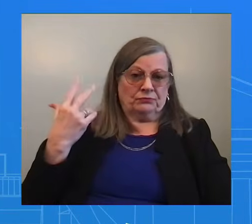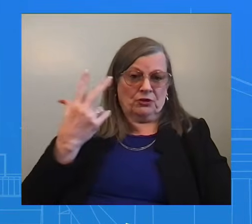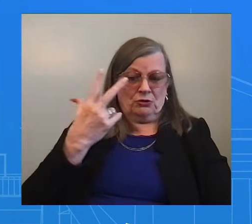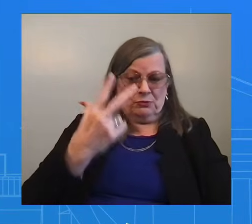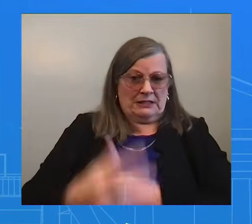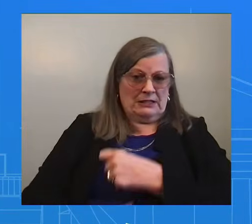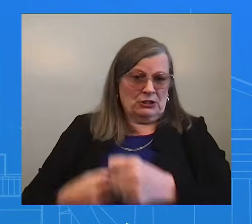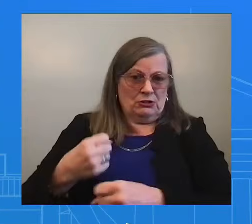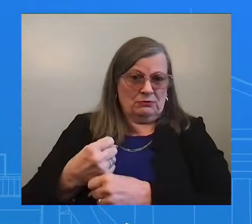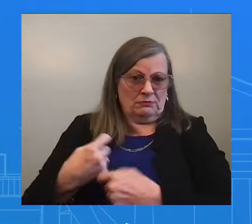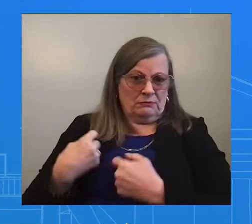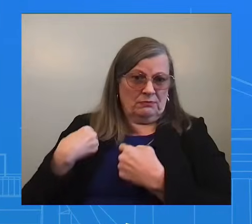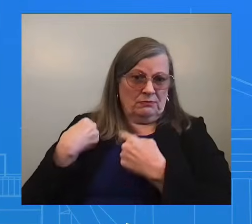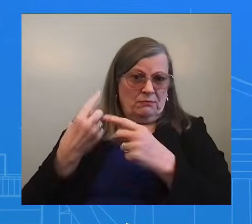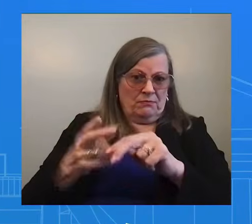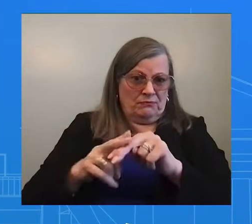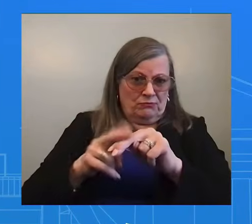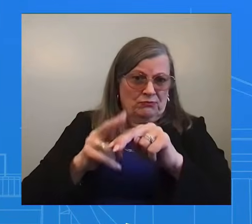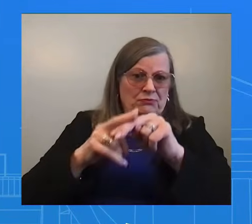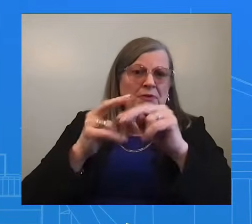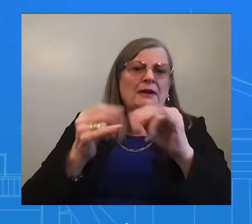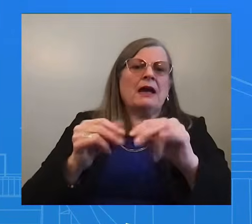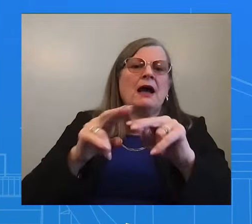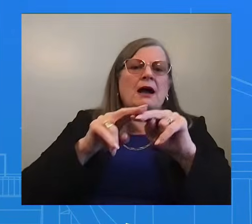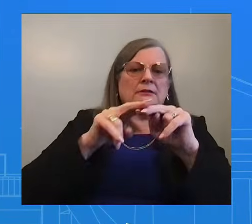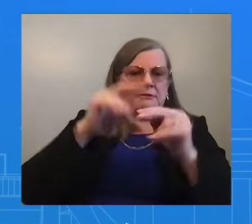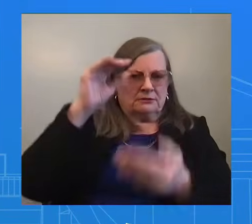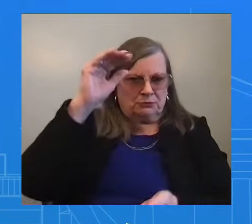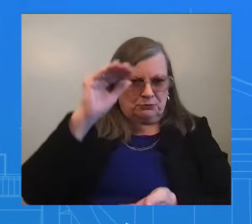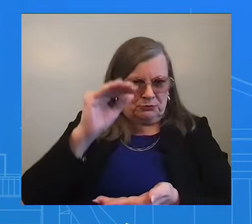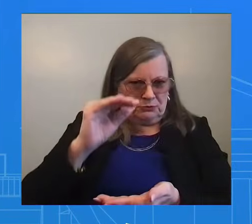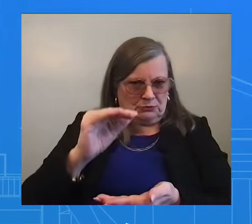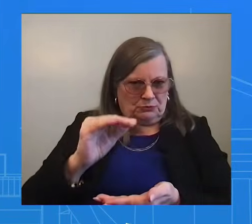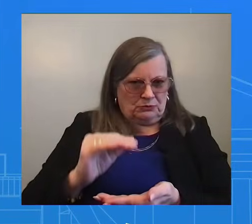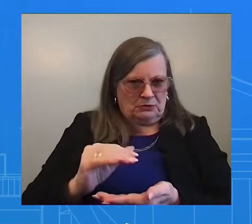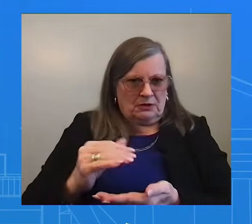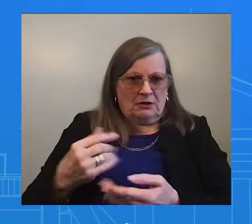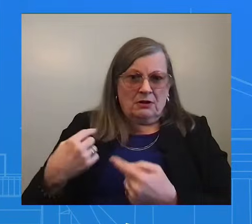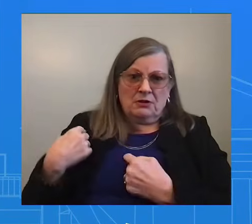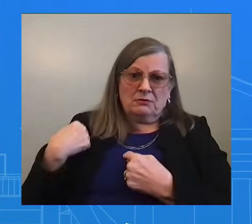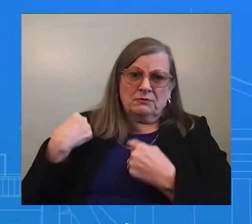Consumer confidence is at the highest level since -- since July and the second-highest level in two years.